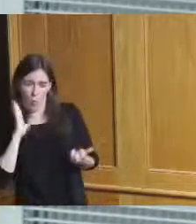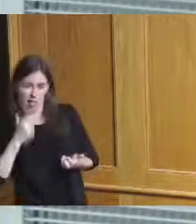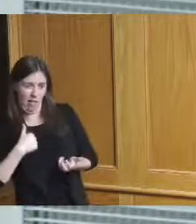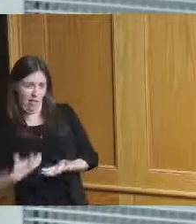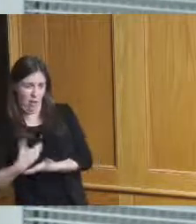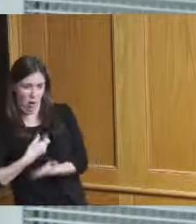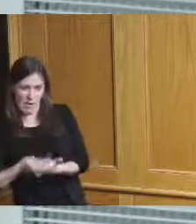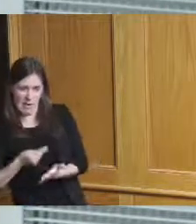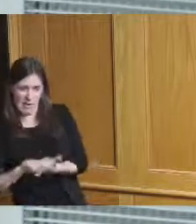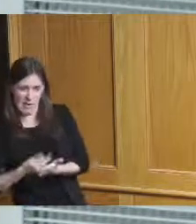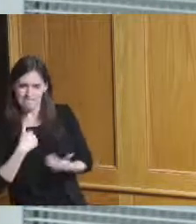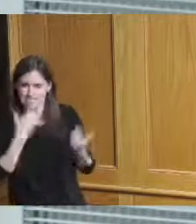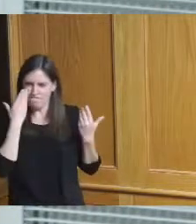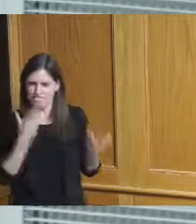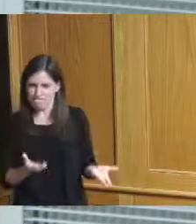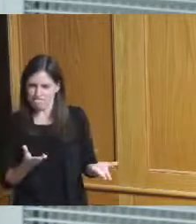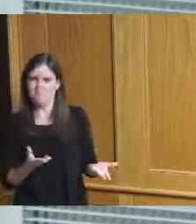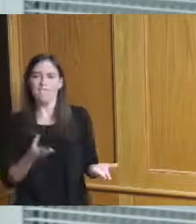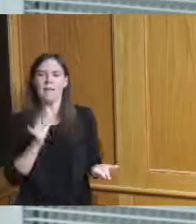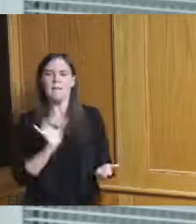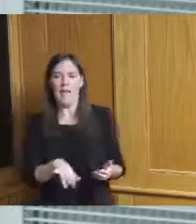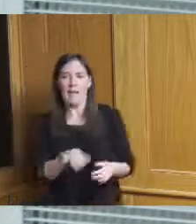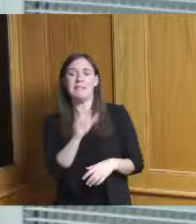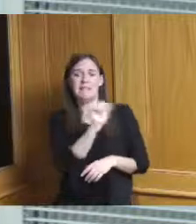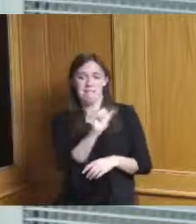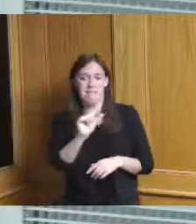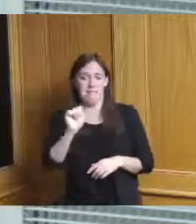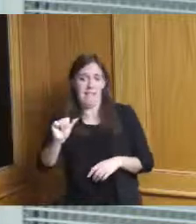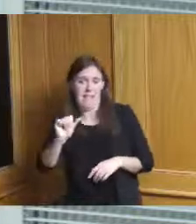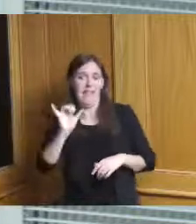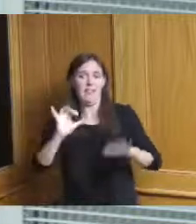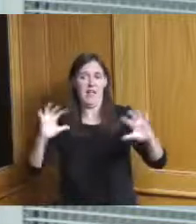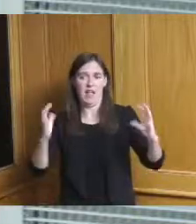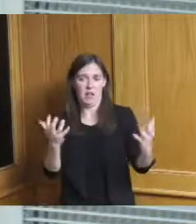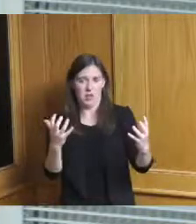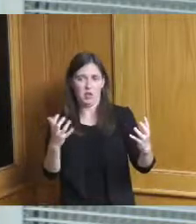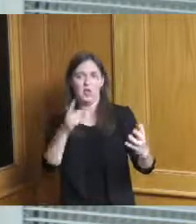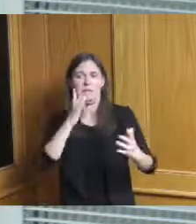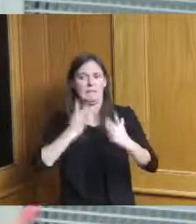there's a little bit less of a window for what the investors can make when they're buying so all of